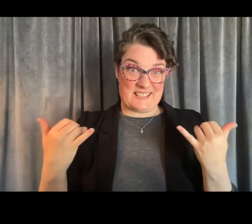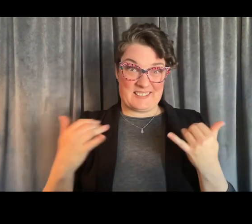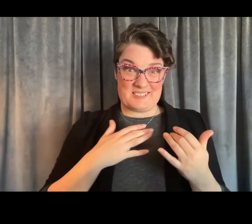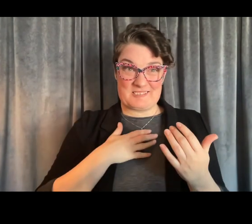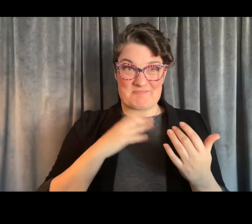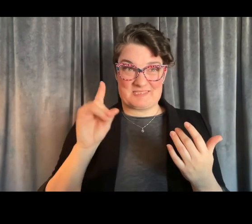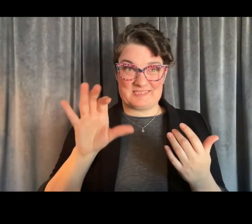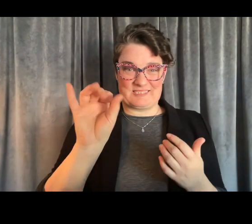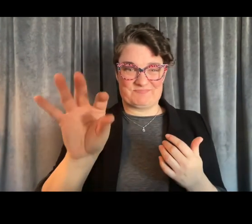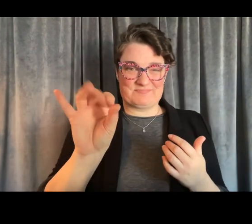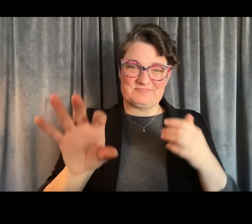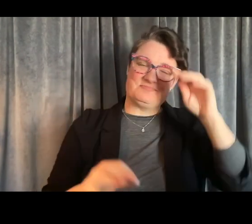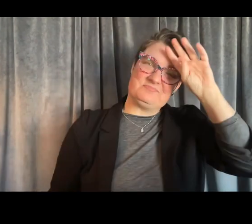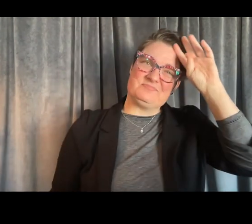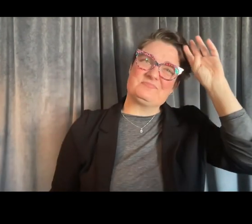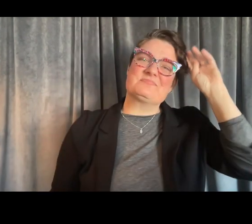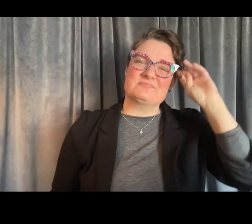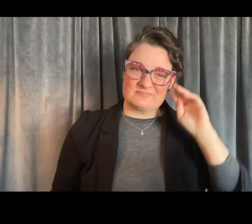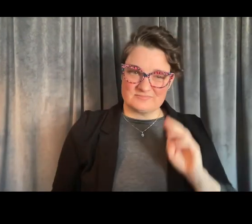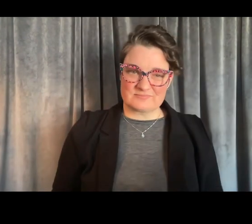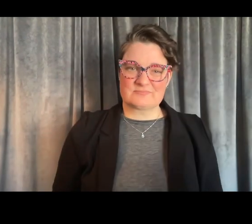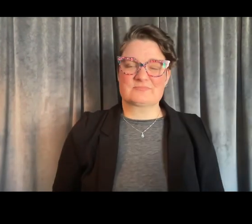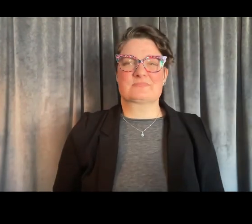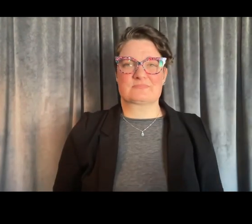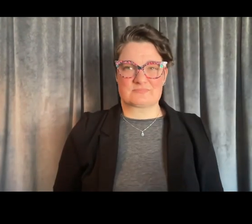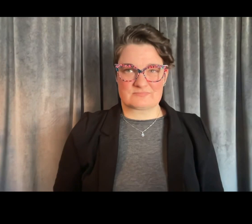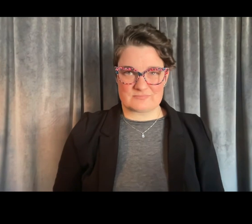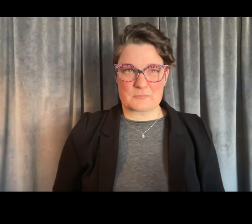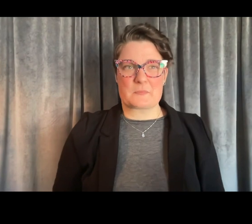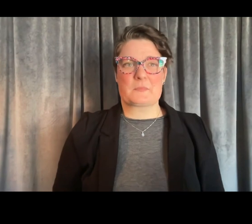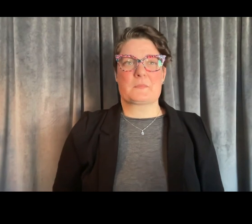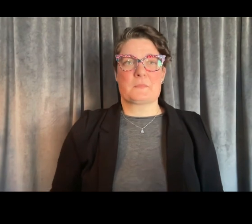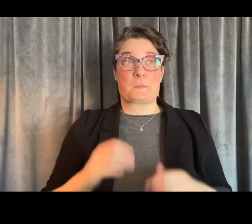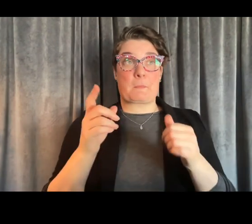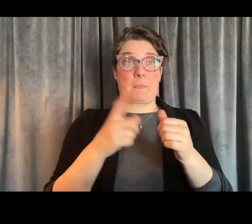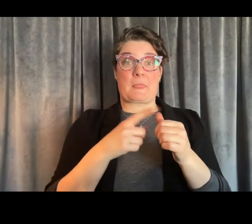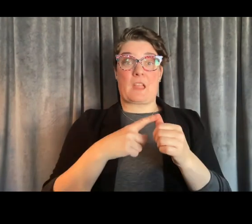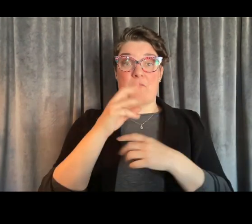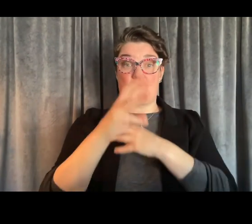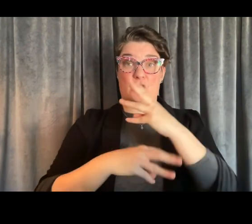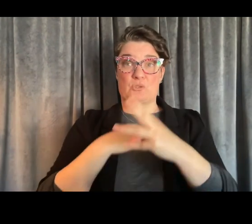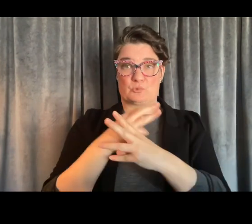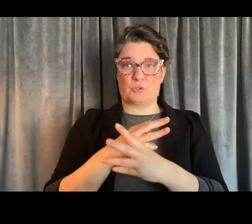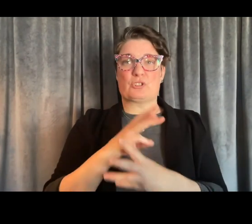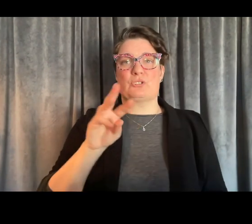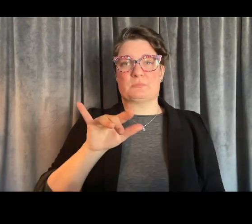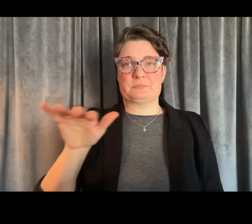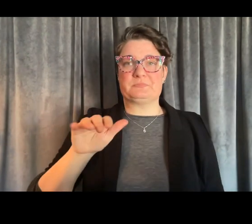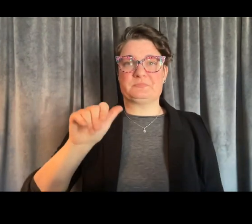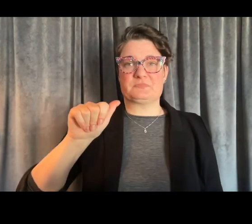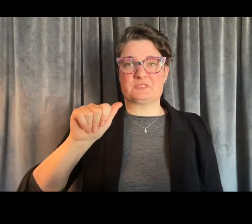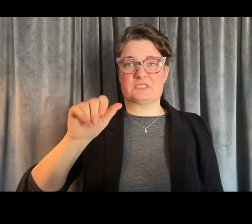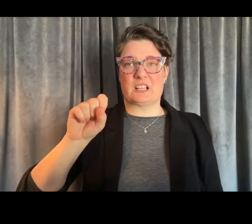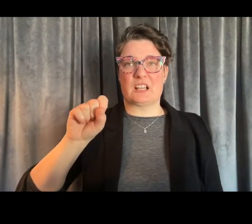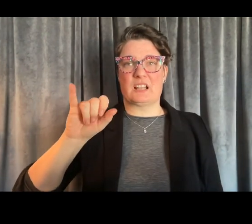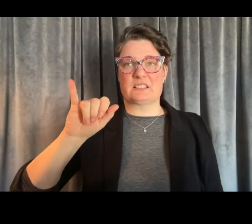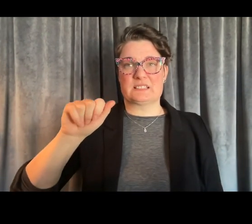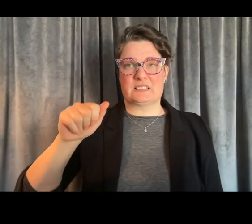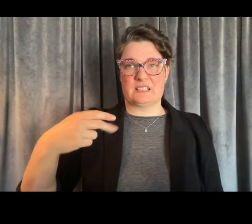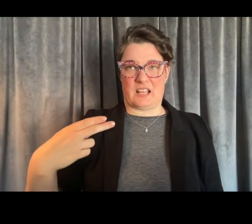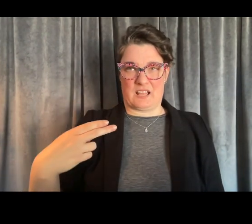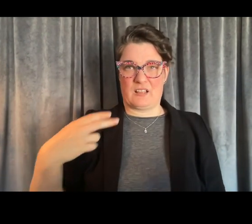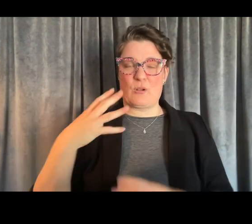Okay, here we go, so the first world is Assiah, the world of action, and our